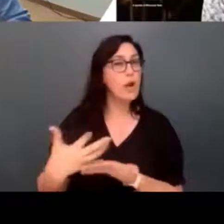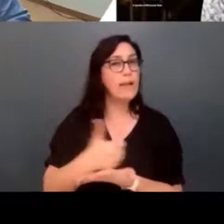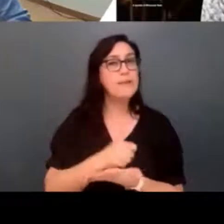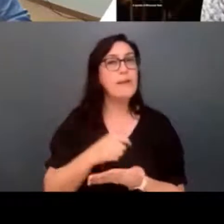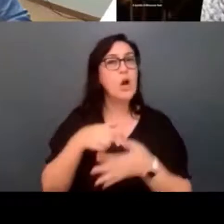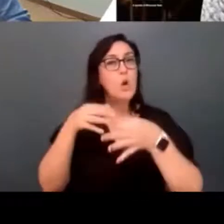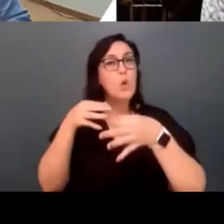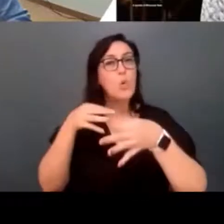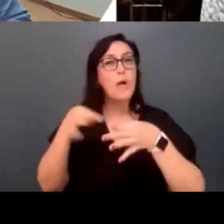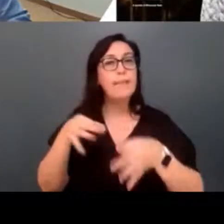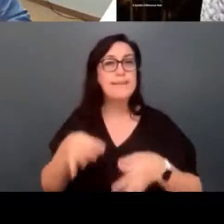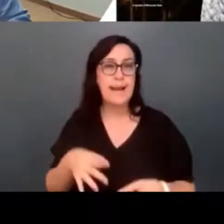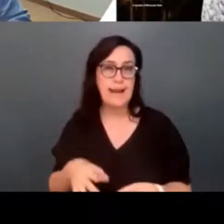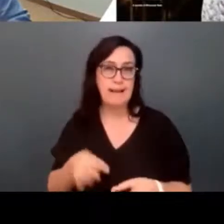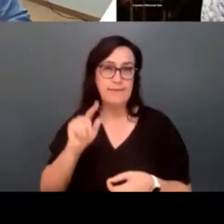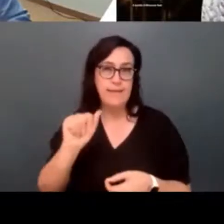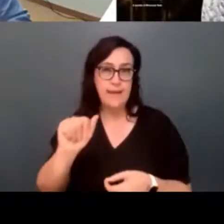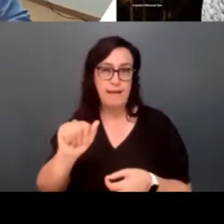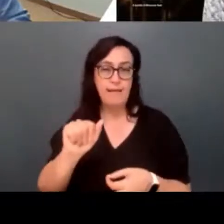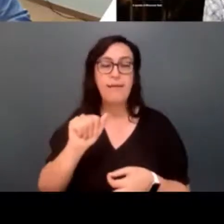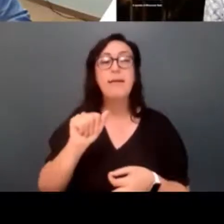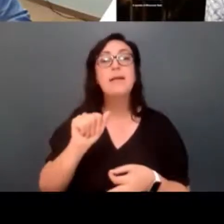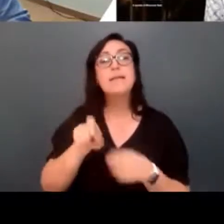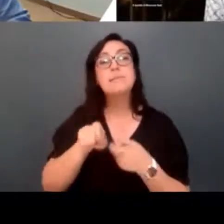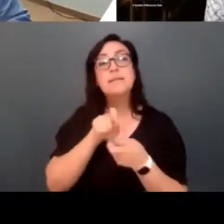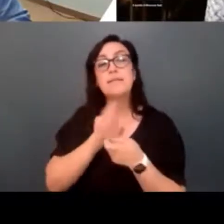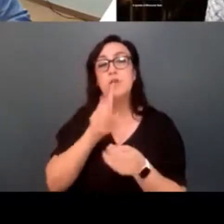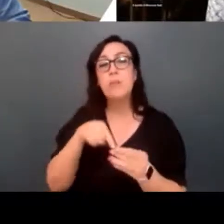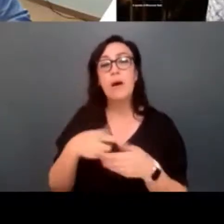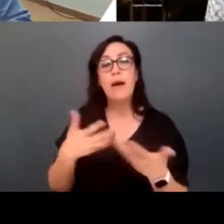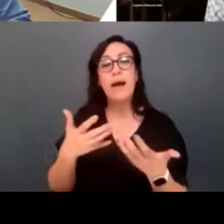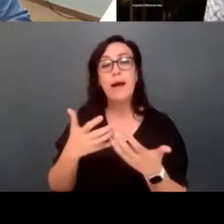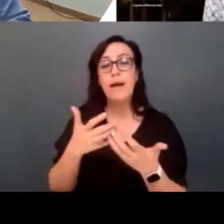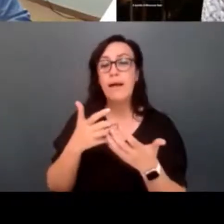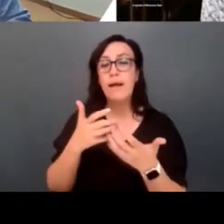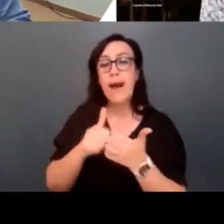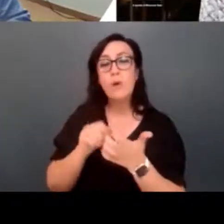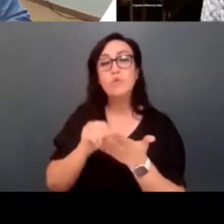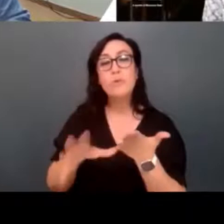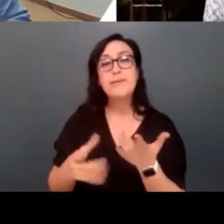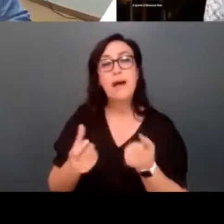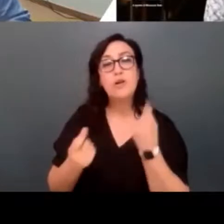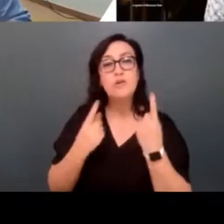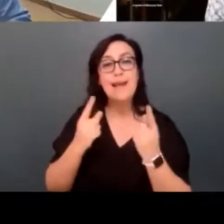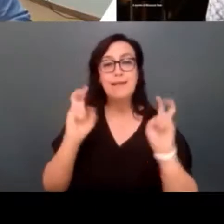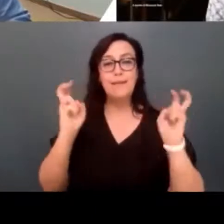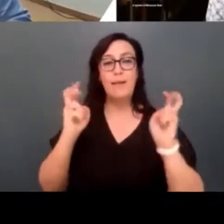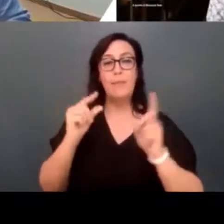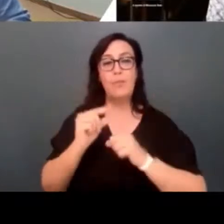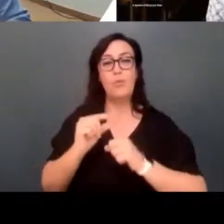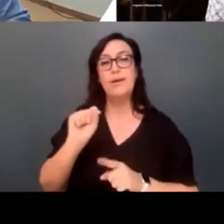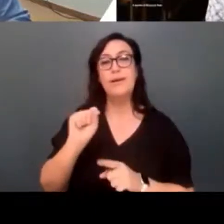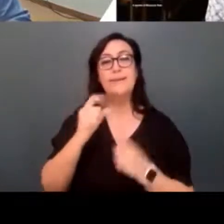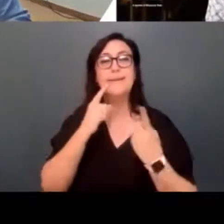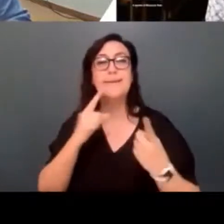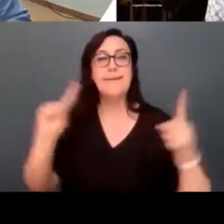around how students understand what success is to them. By doing some simple sort of card sorting to